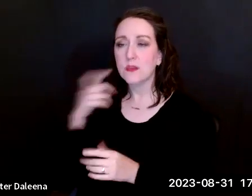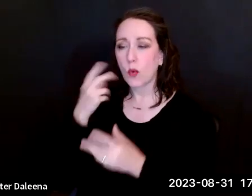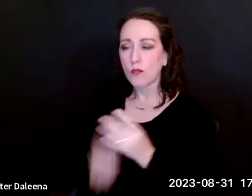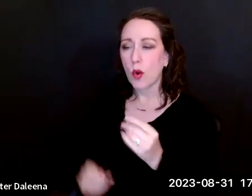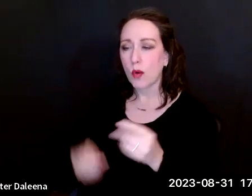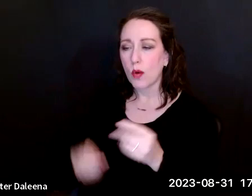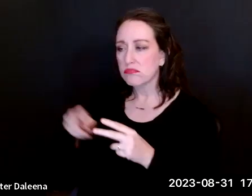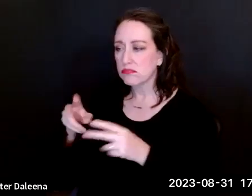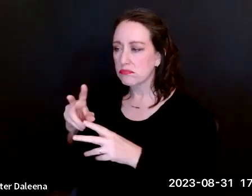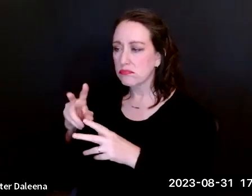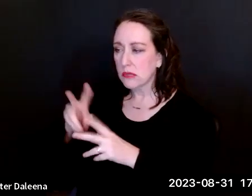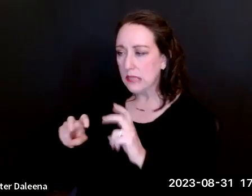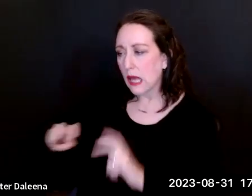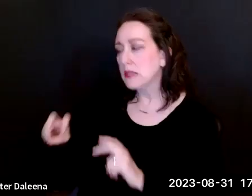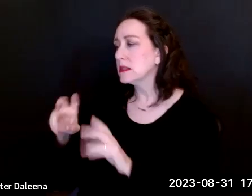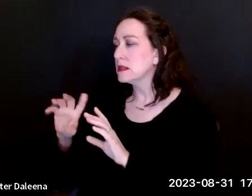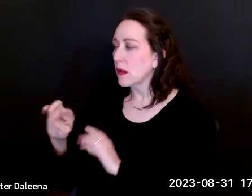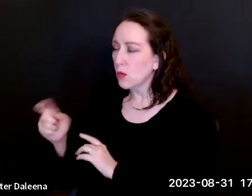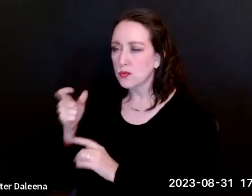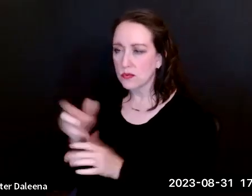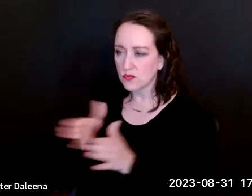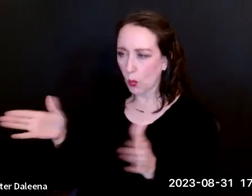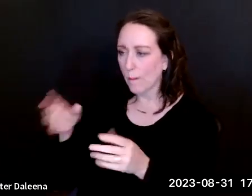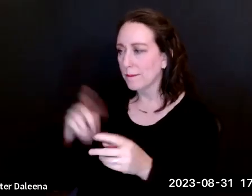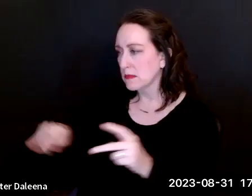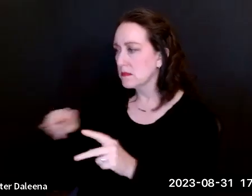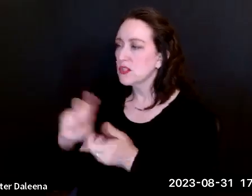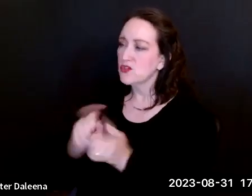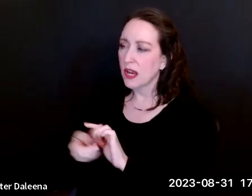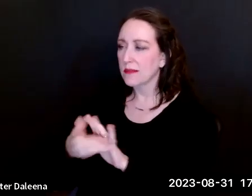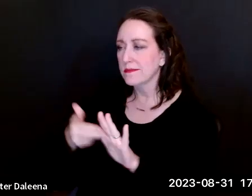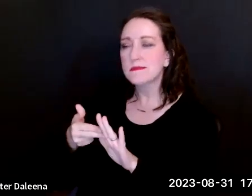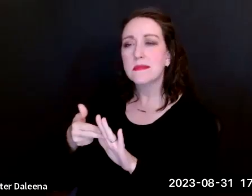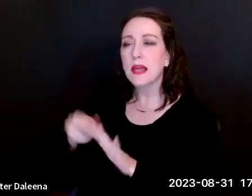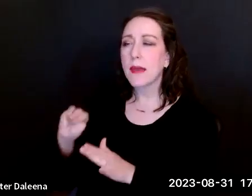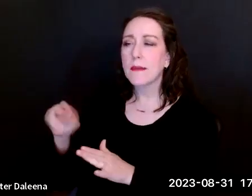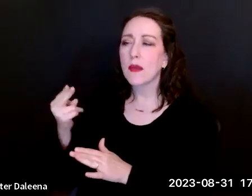diagnose within their scope and that also changed the definition of what an MHP is to include all